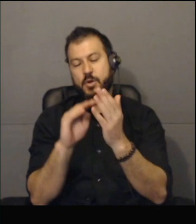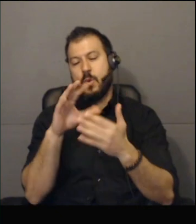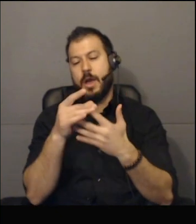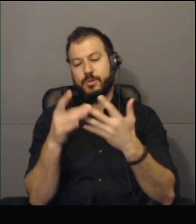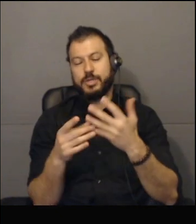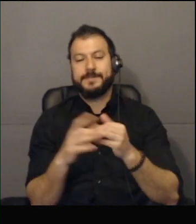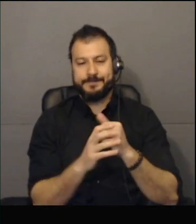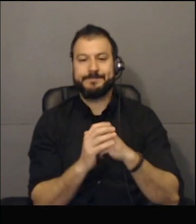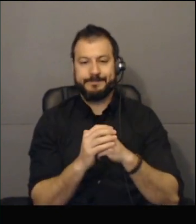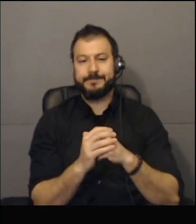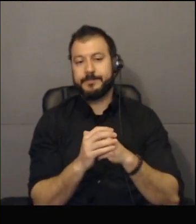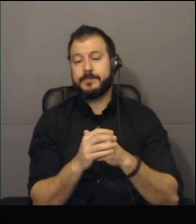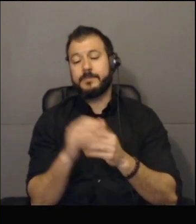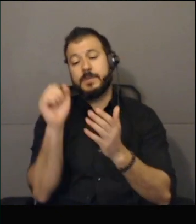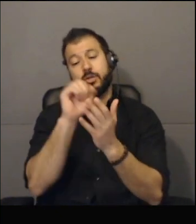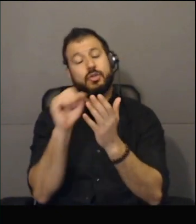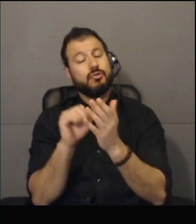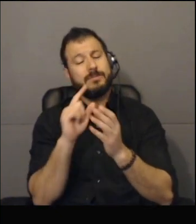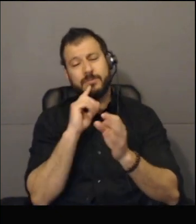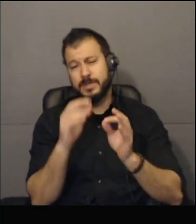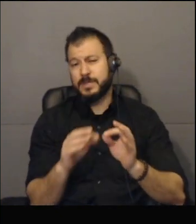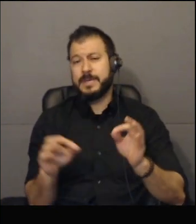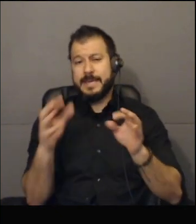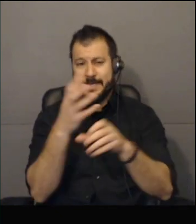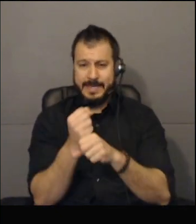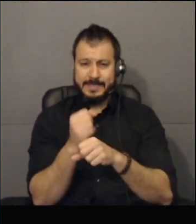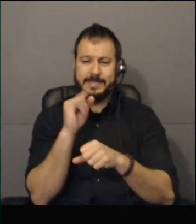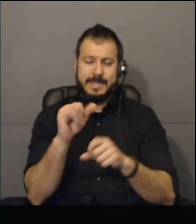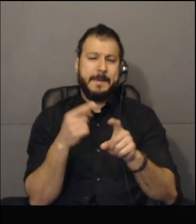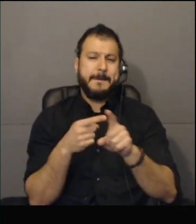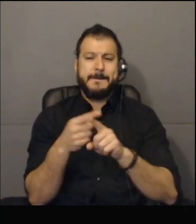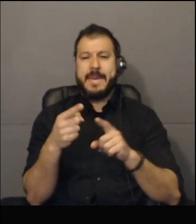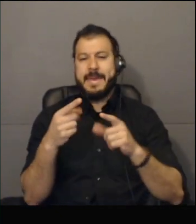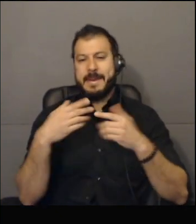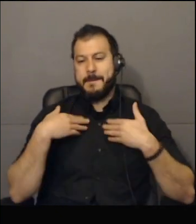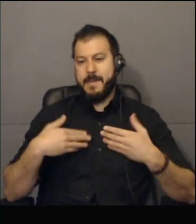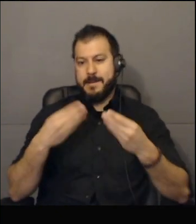The script essentially retrieves the main body properties of the